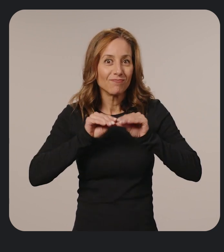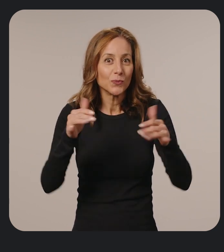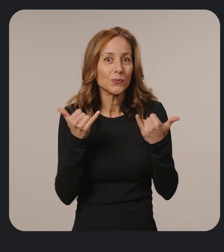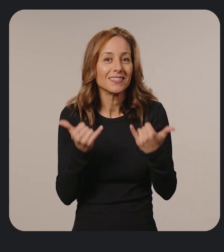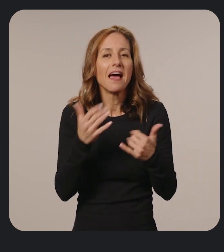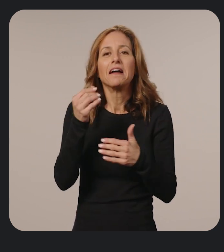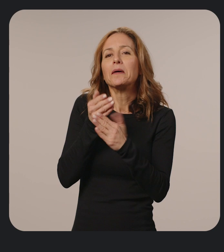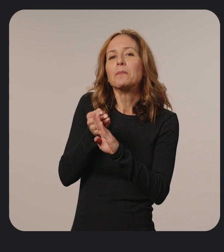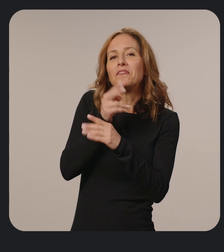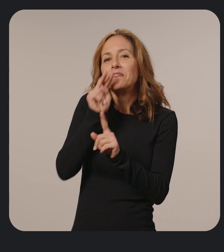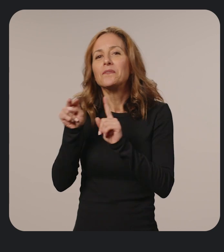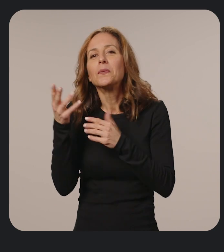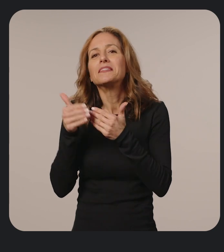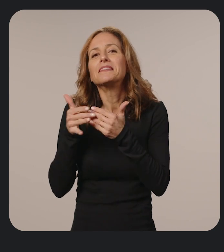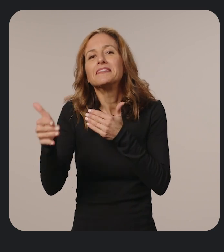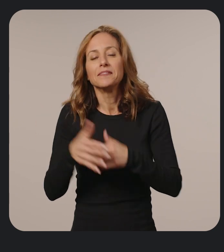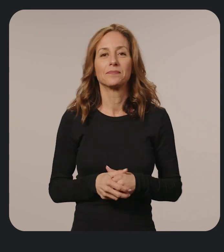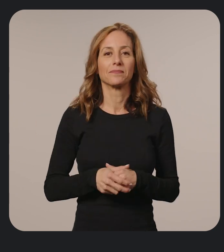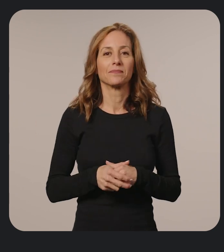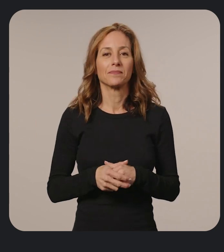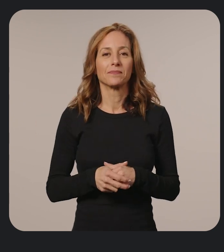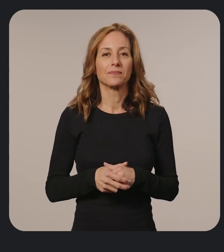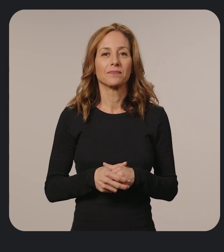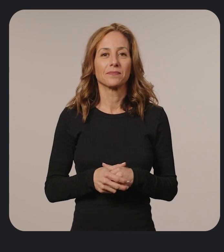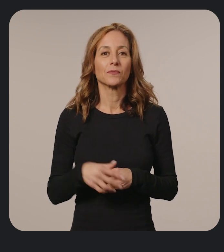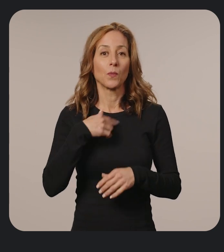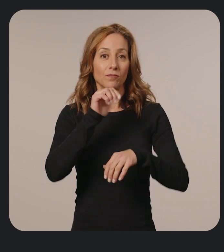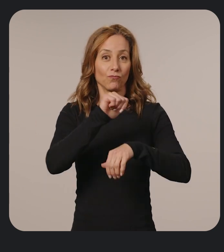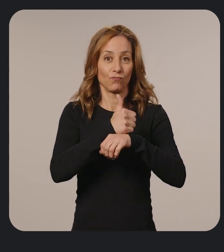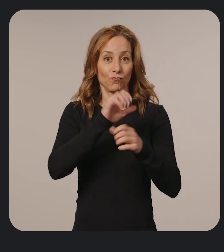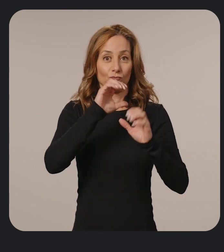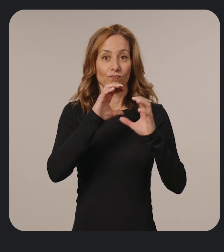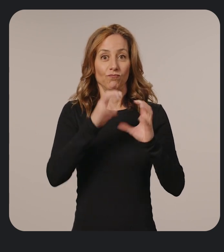we're launching today and a preview of what's coming next. We'll structure this using the four